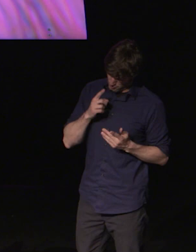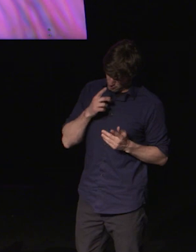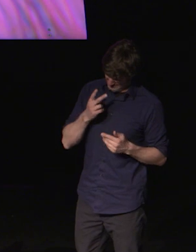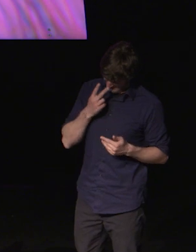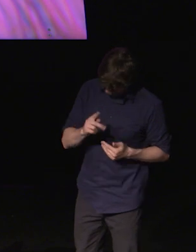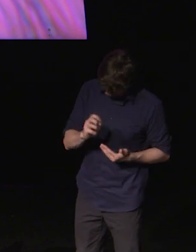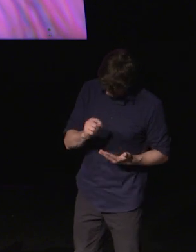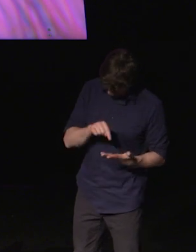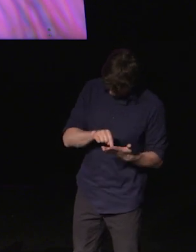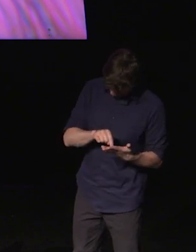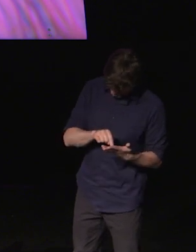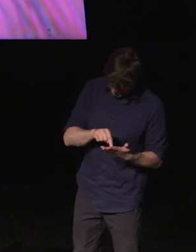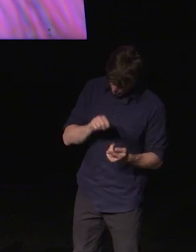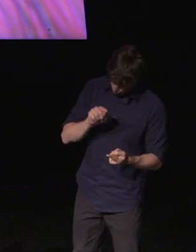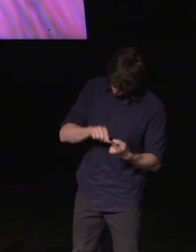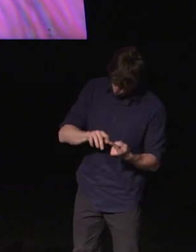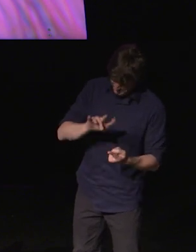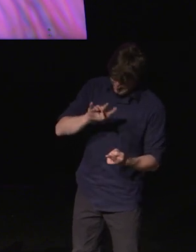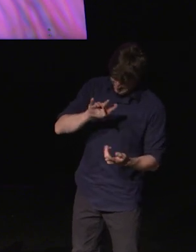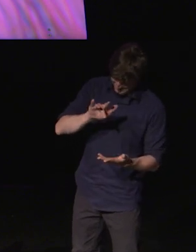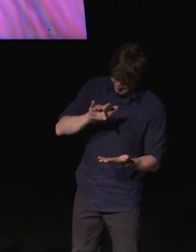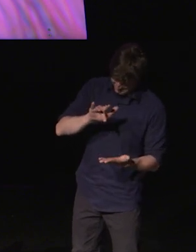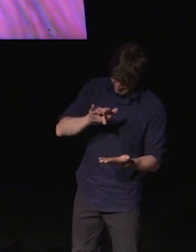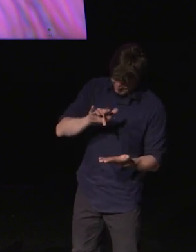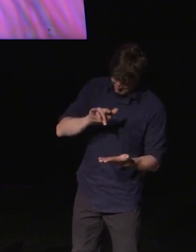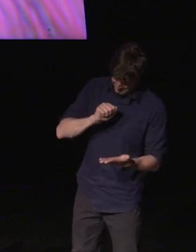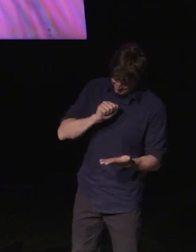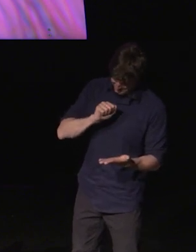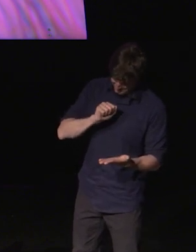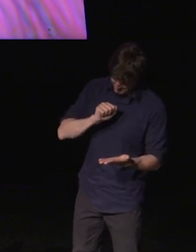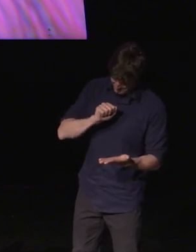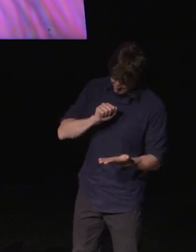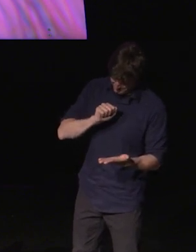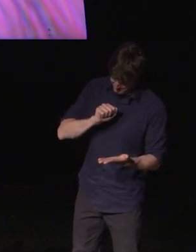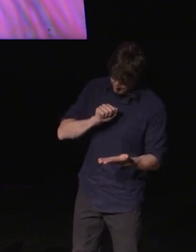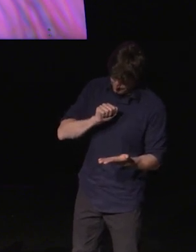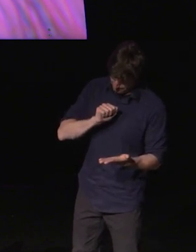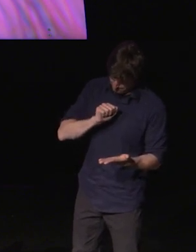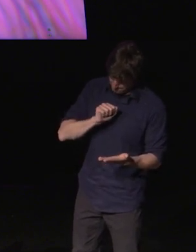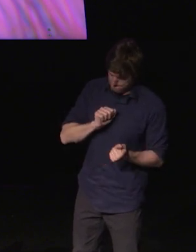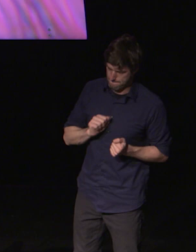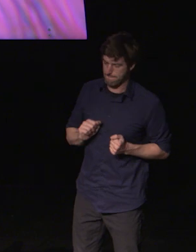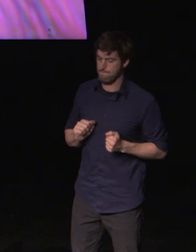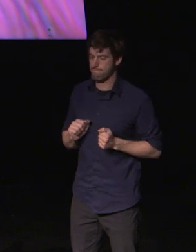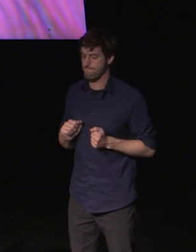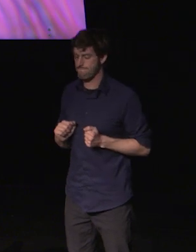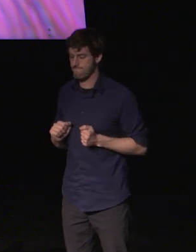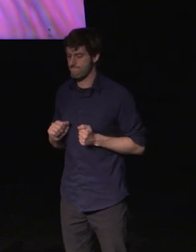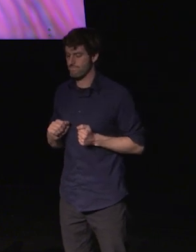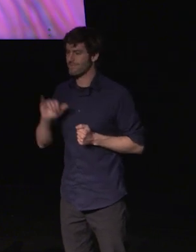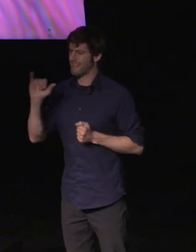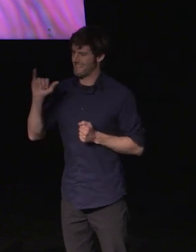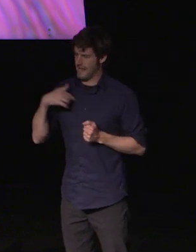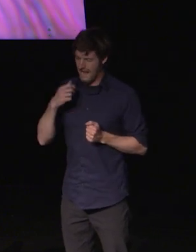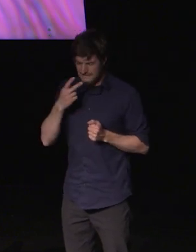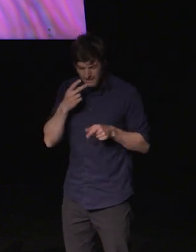to be able to... ...focus in what... I'm like, "Oh, that looks interesting." And then have that spoken aloud,